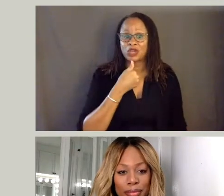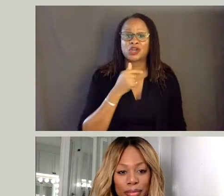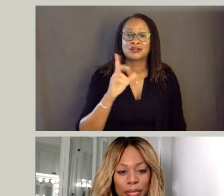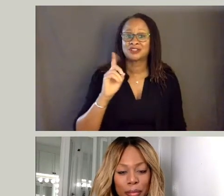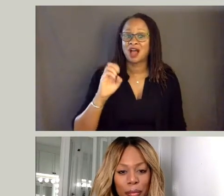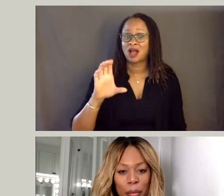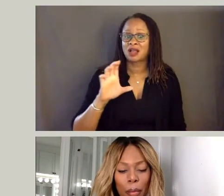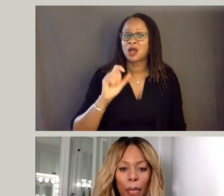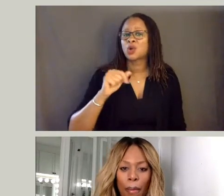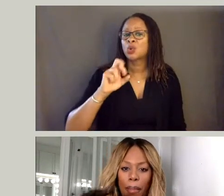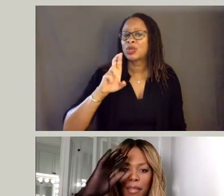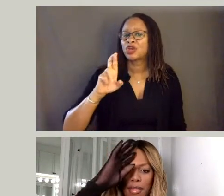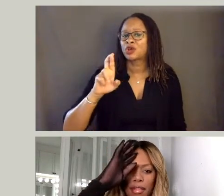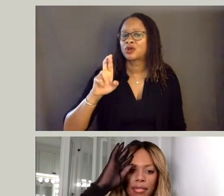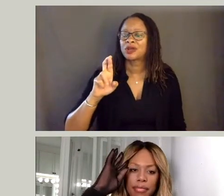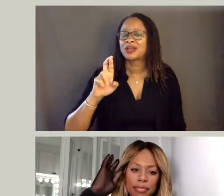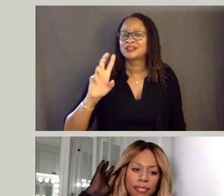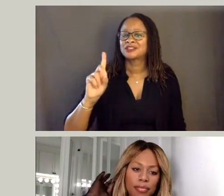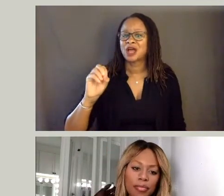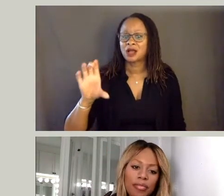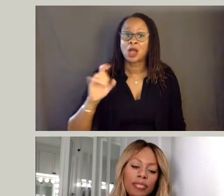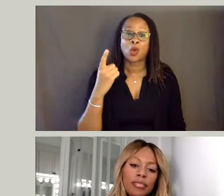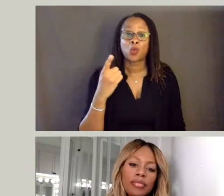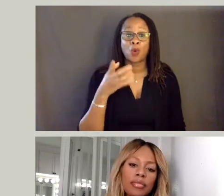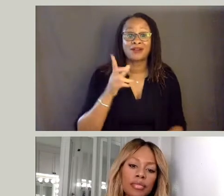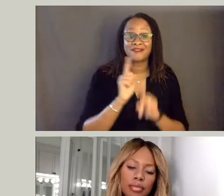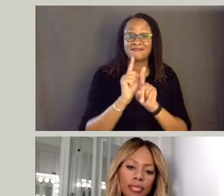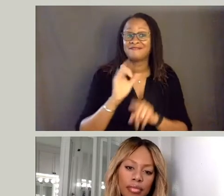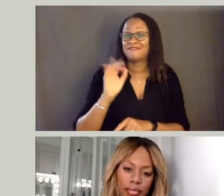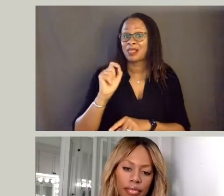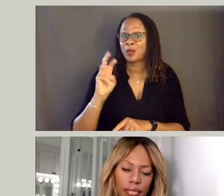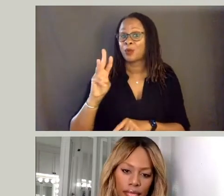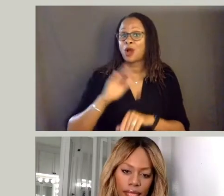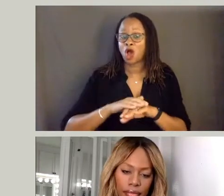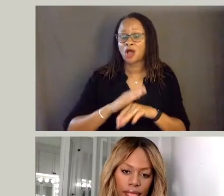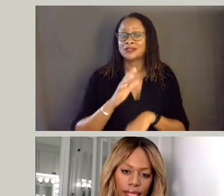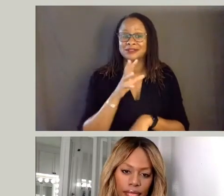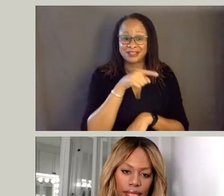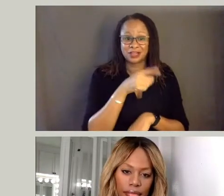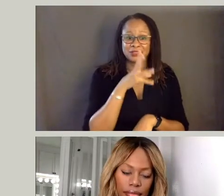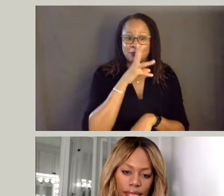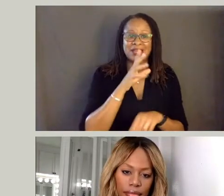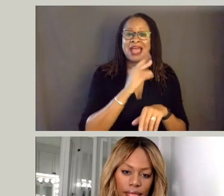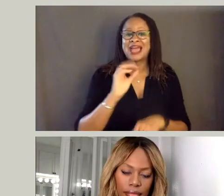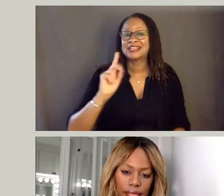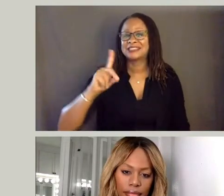or no, we had one of our fellows on there speaking and we also had our DP, Ava, but our fellow Nava was there,